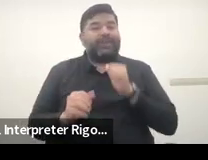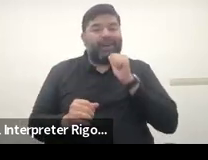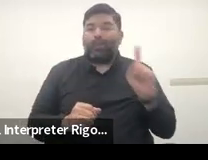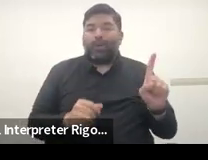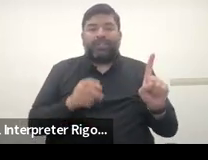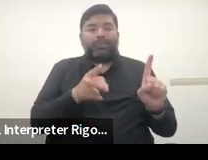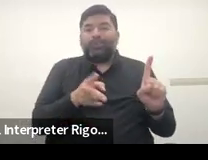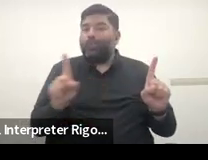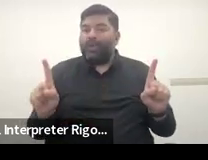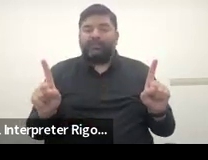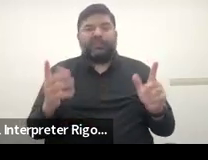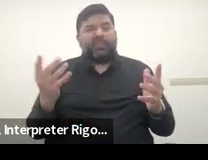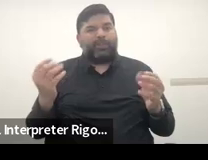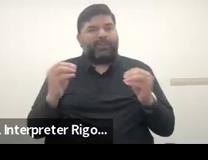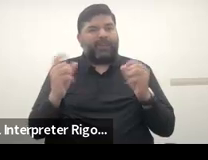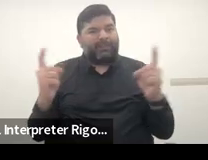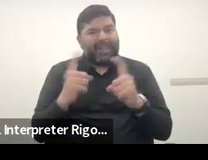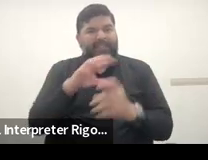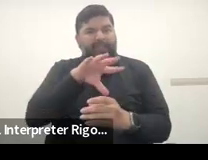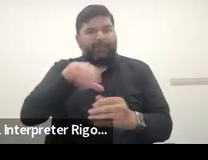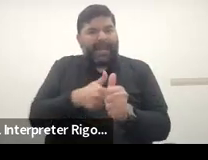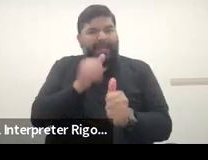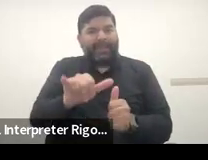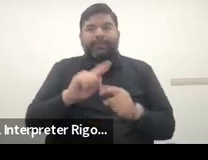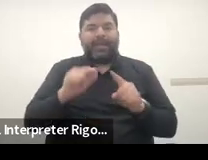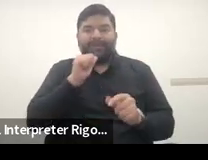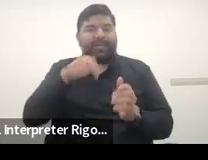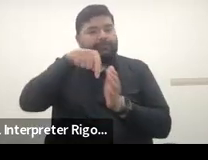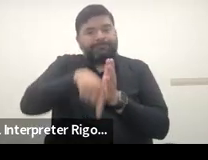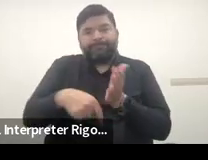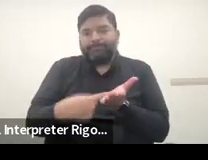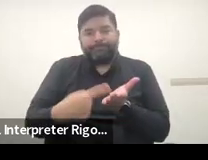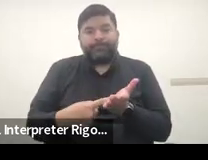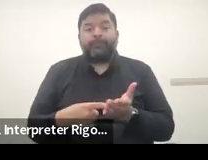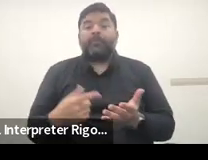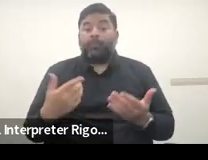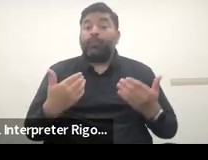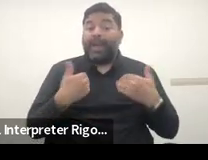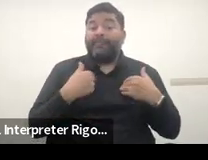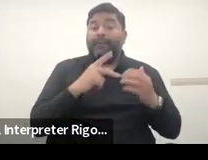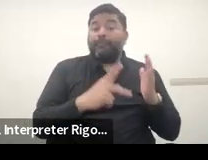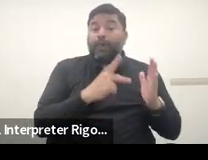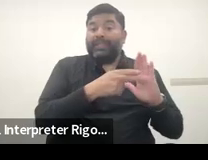there but I'm not going to go too deeply into it. We also phoneme labels like I mentioned 16, at